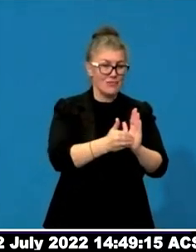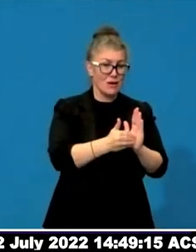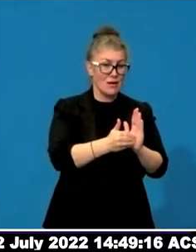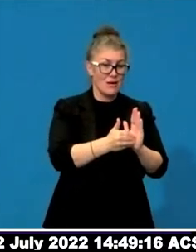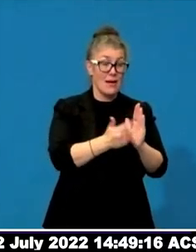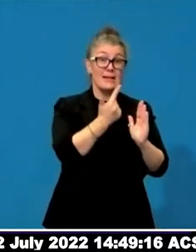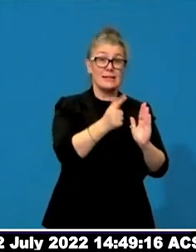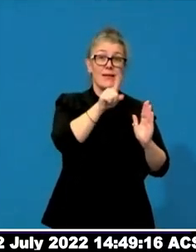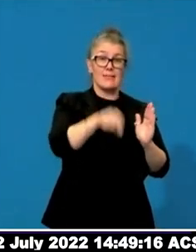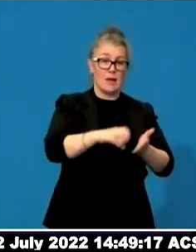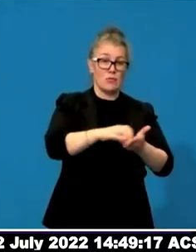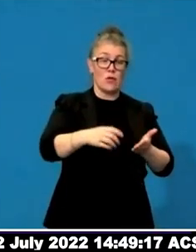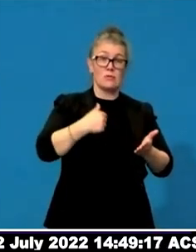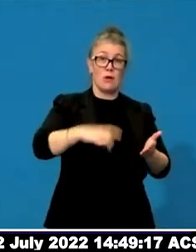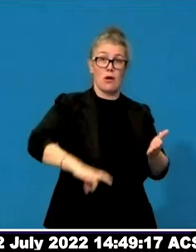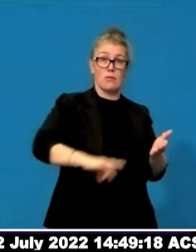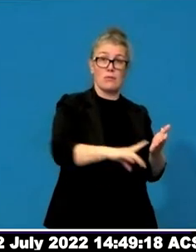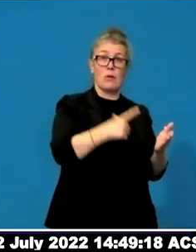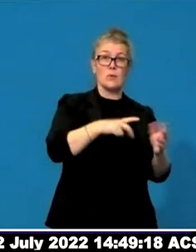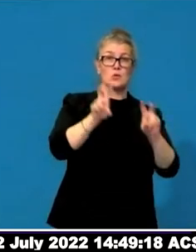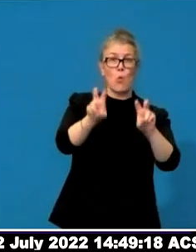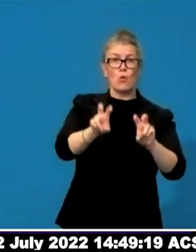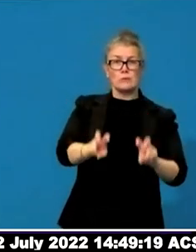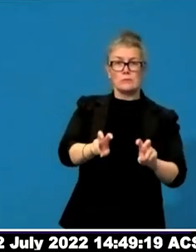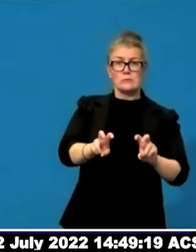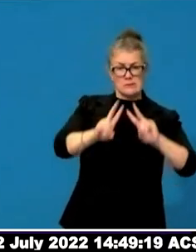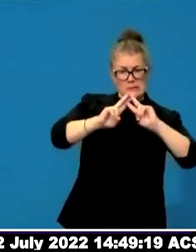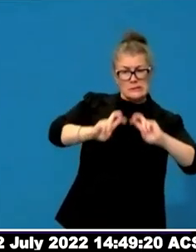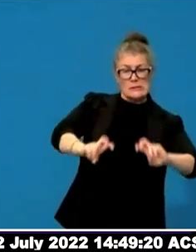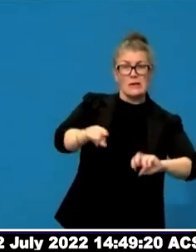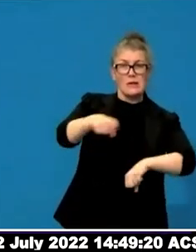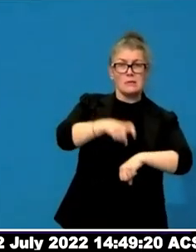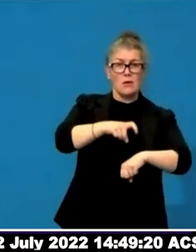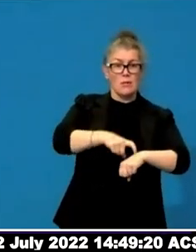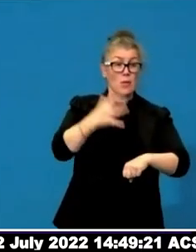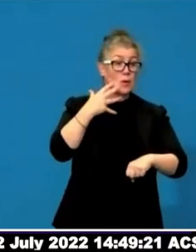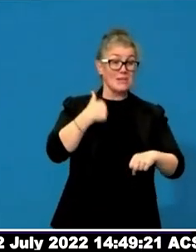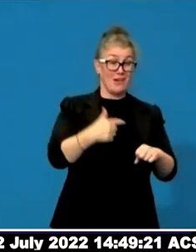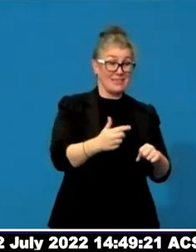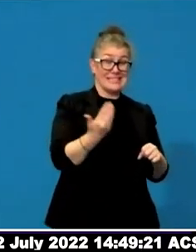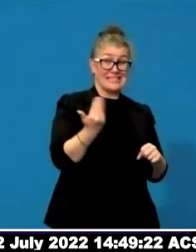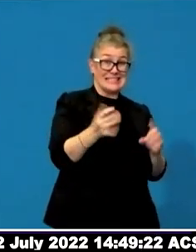which was the cost of an audit at the time that I had started my business as a sole trader.